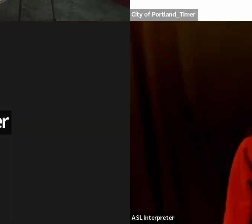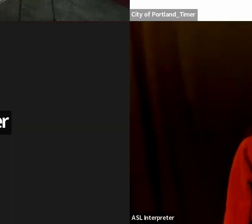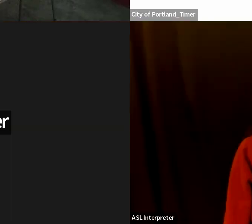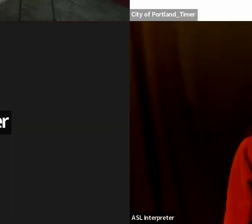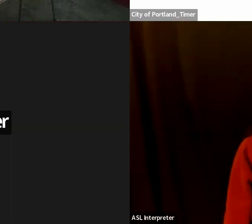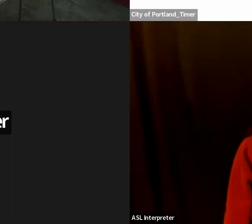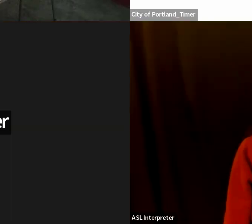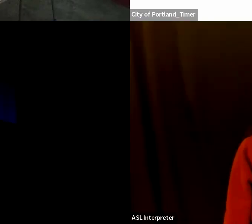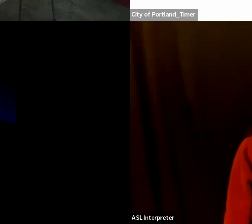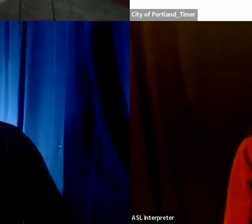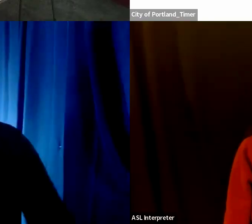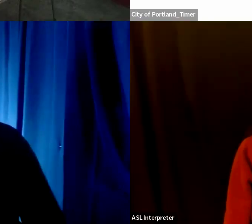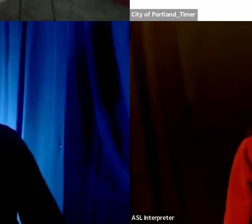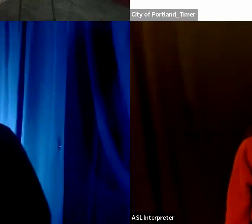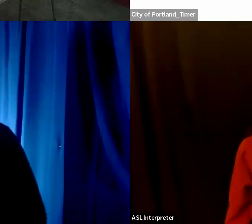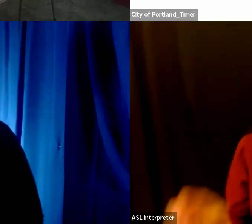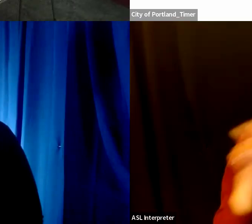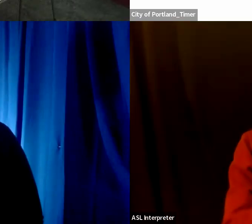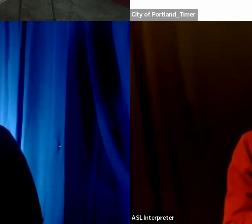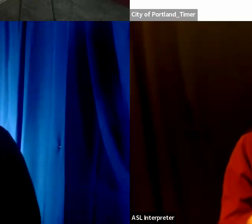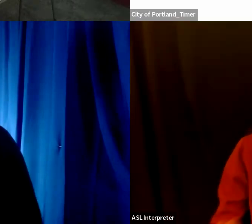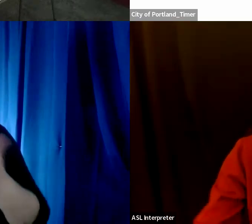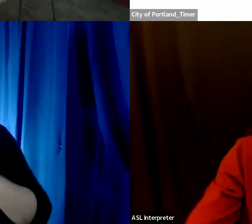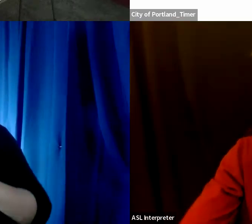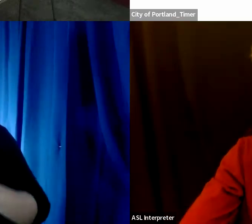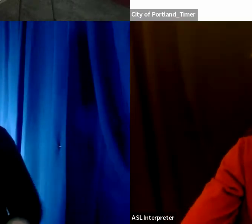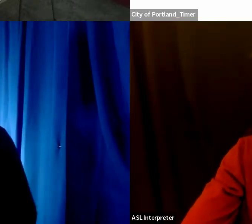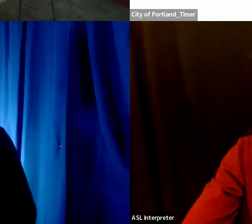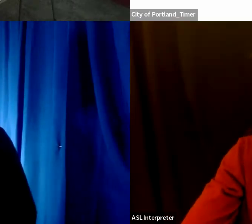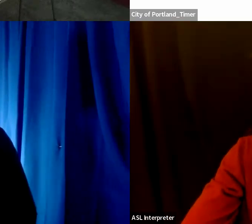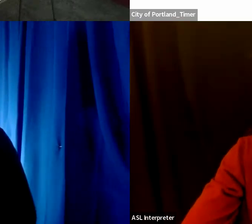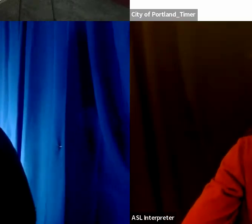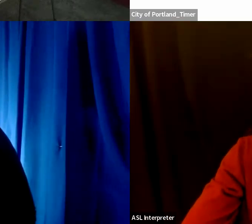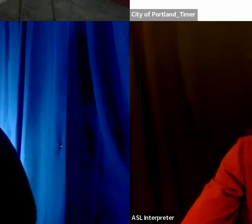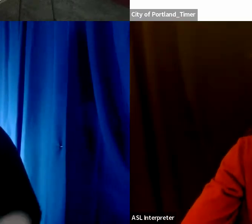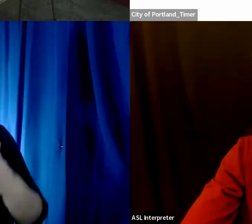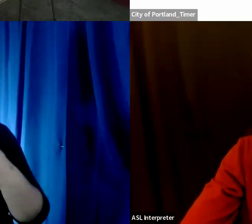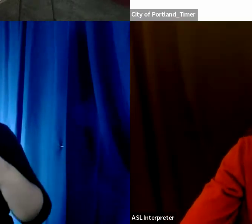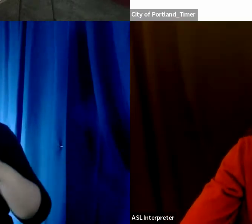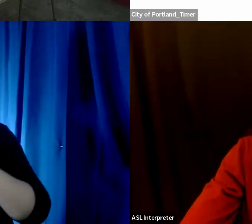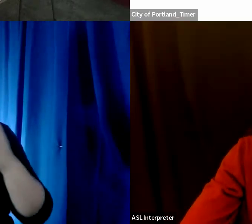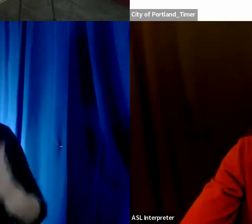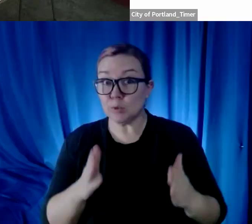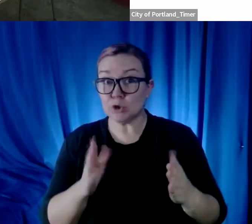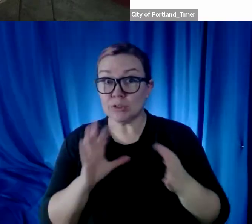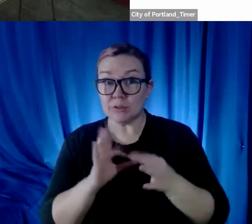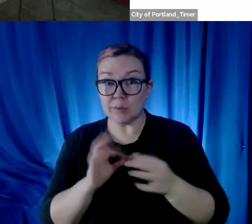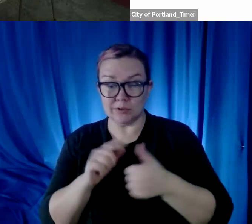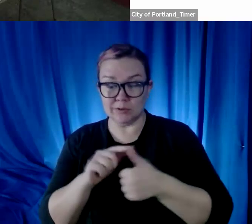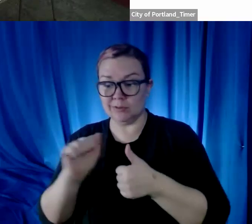And we'll take our next in-person commenters. Alex Javier.